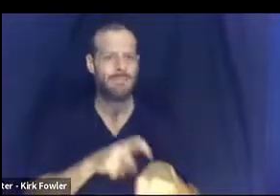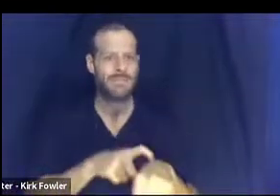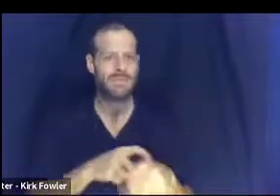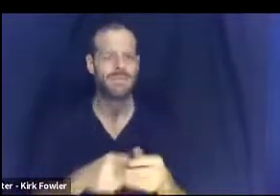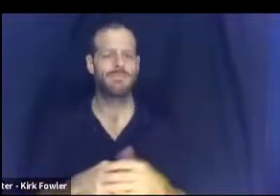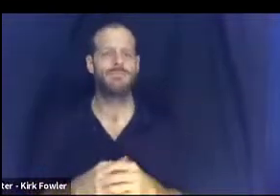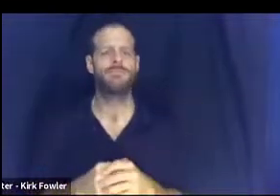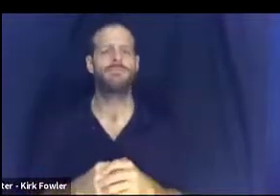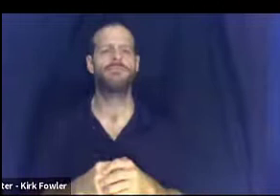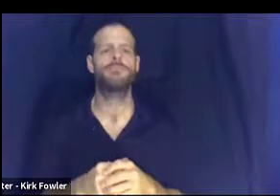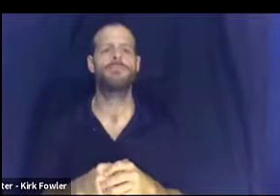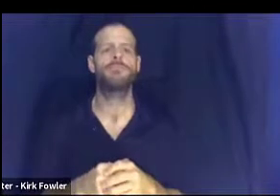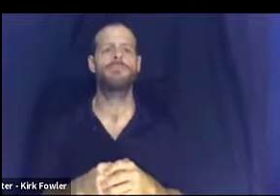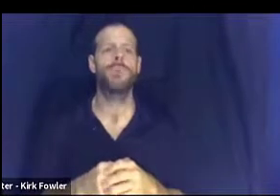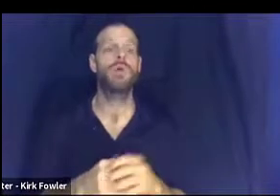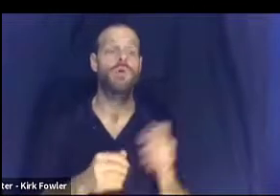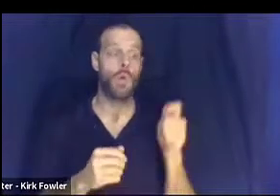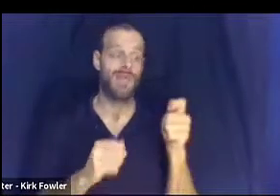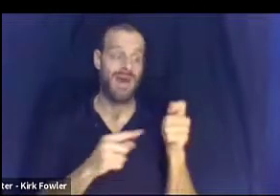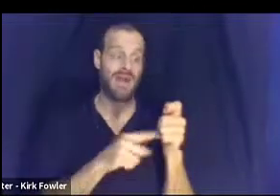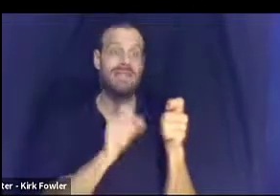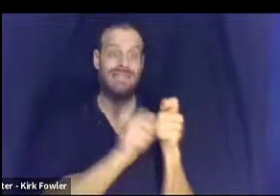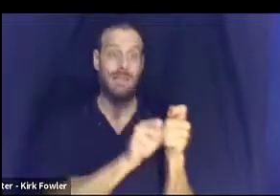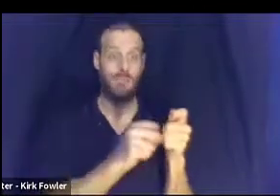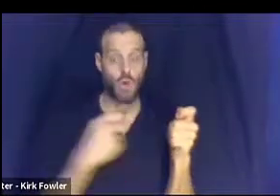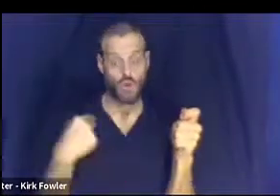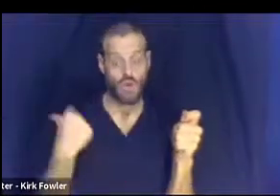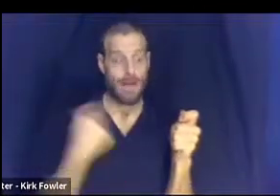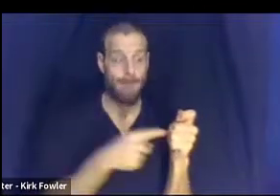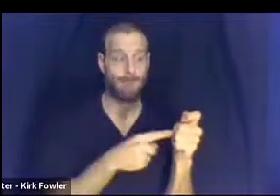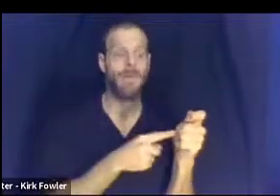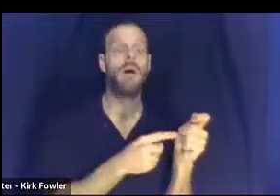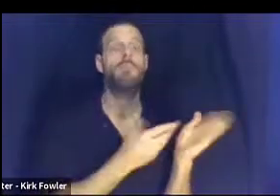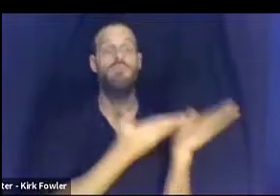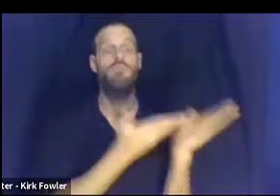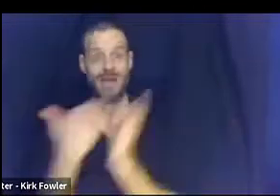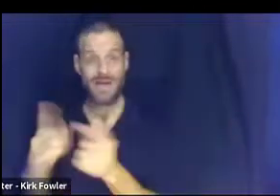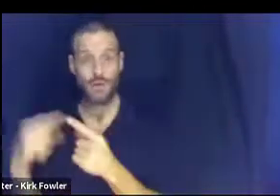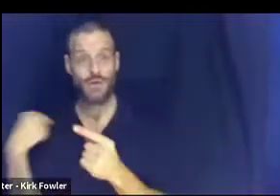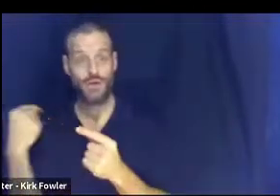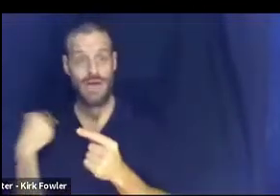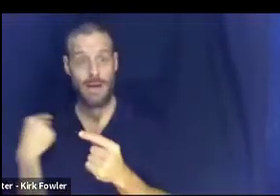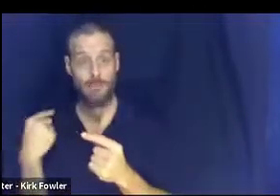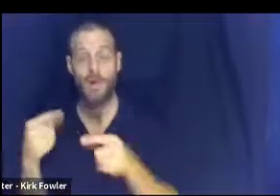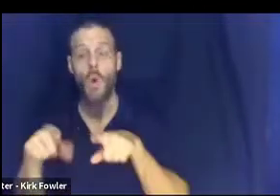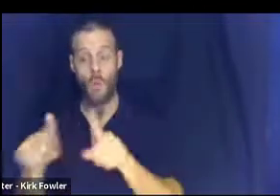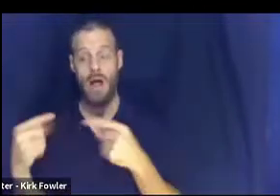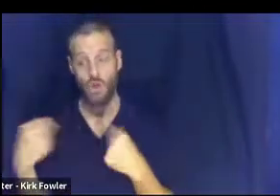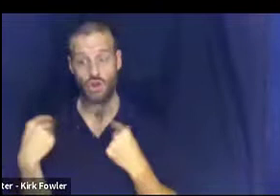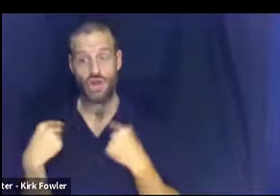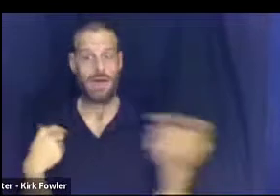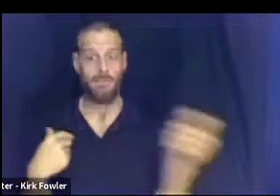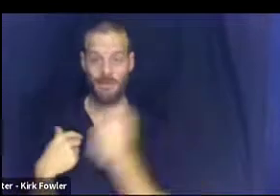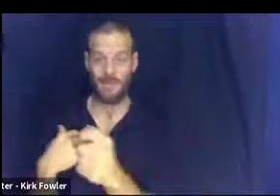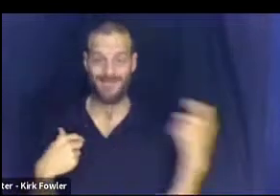if you can bring that gym symbol with you to the gym and every few minutes during the gym activity, keep referring back to it. Look, we're still in gym.